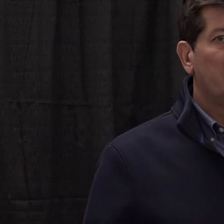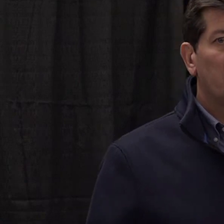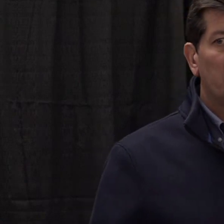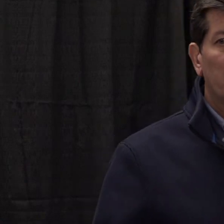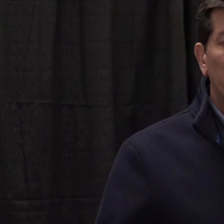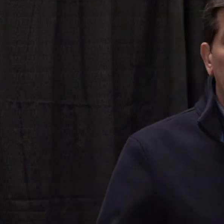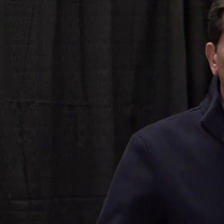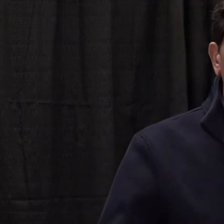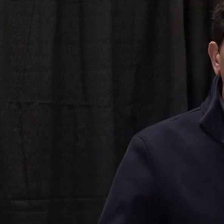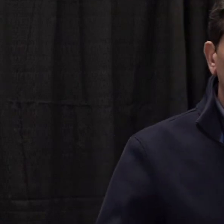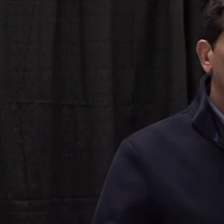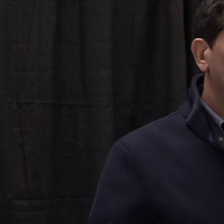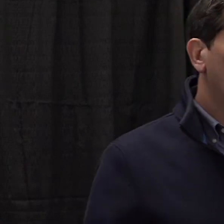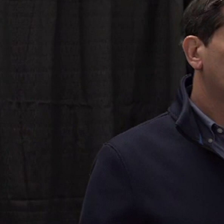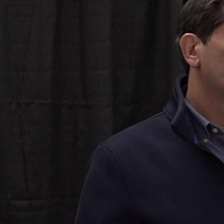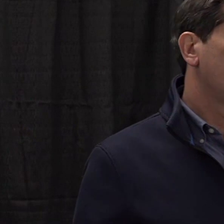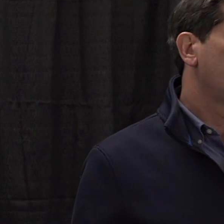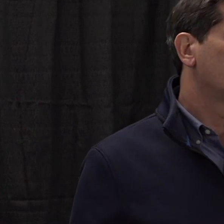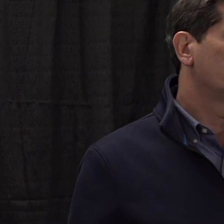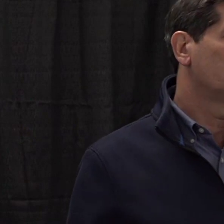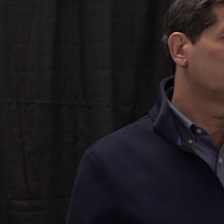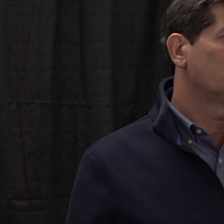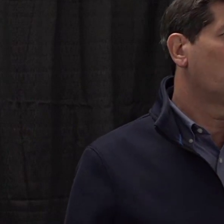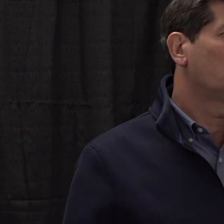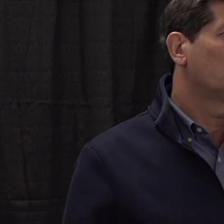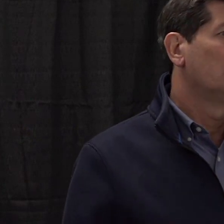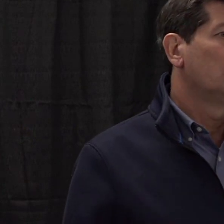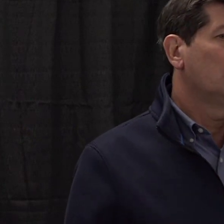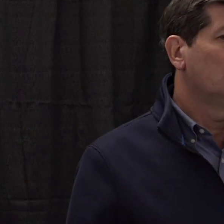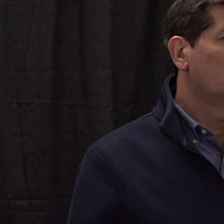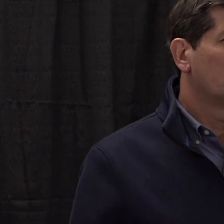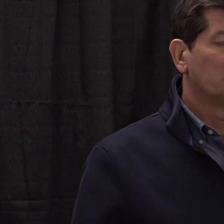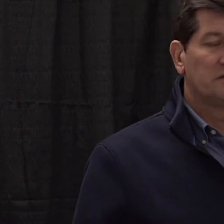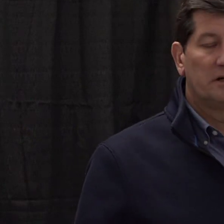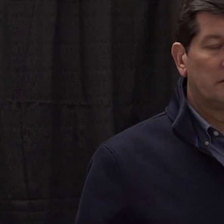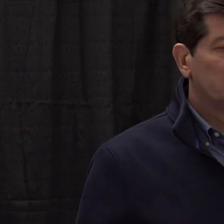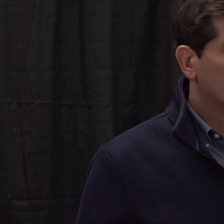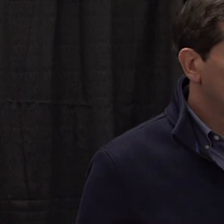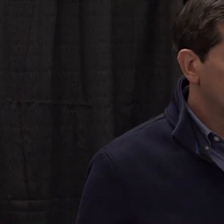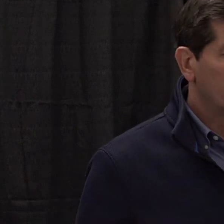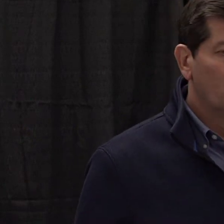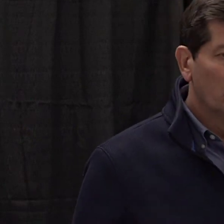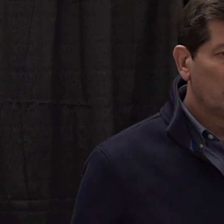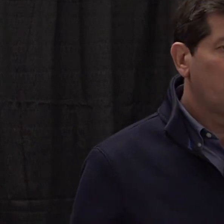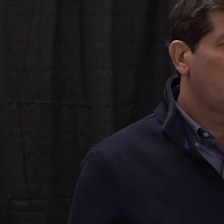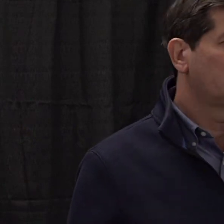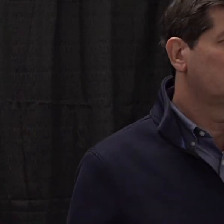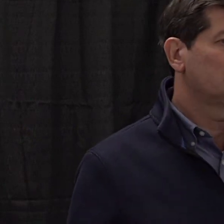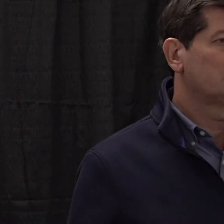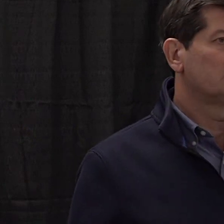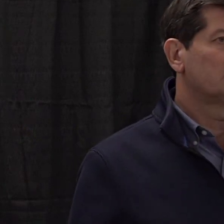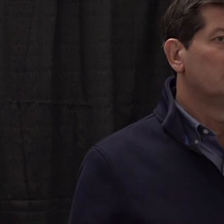that area where you have the border of Hamburg and Orchard Park. We're also hearing really bad conditions